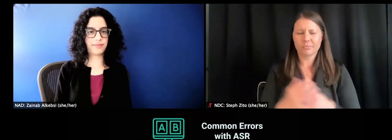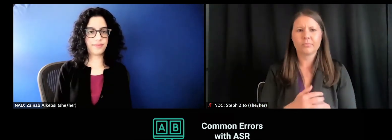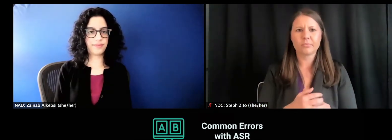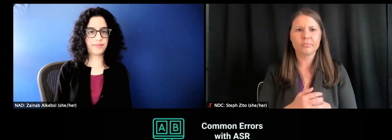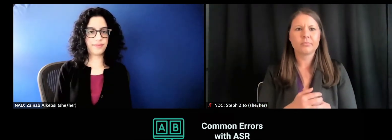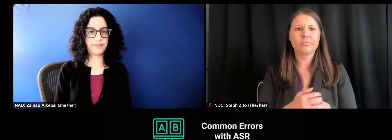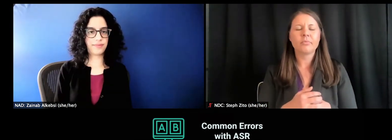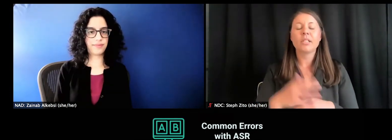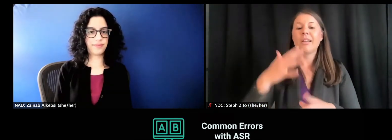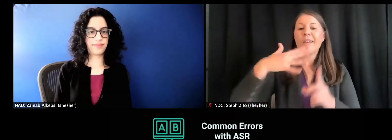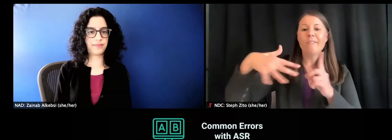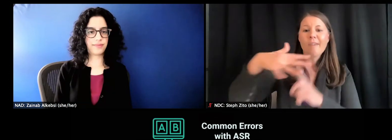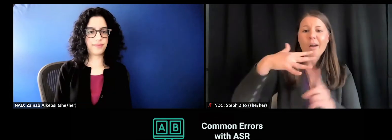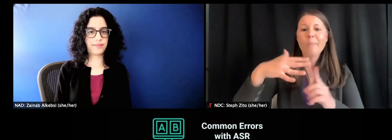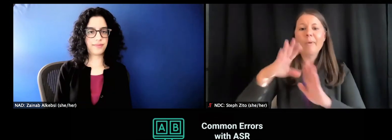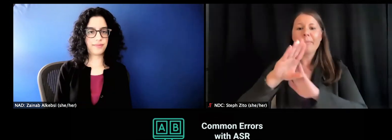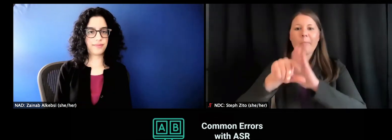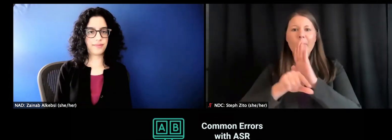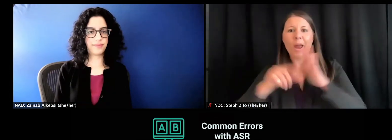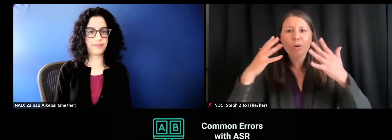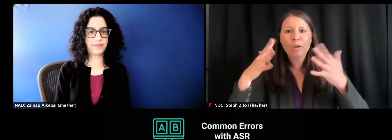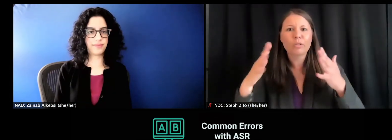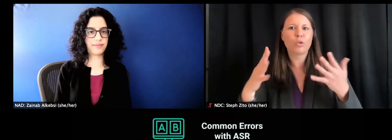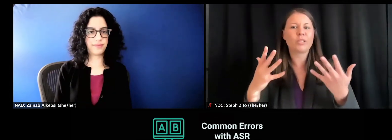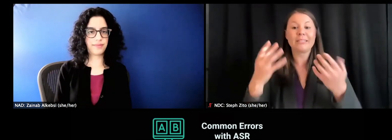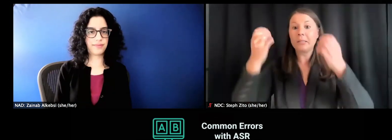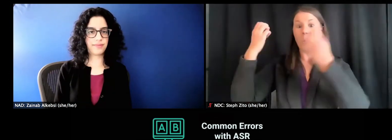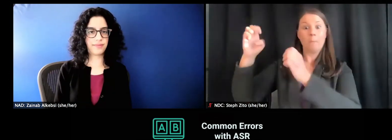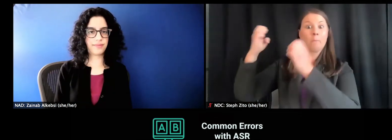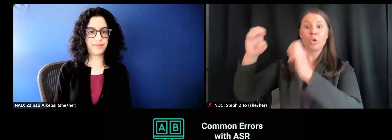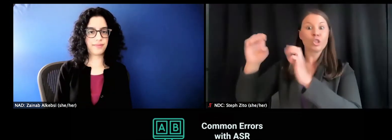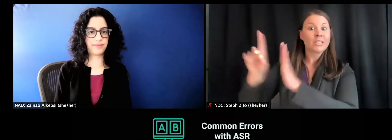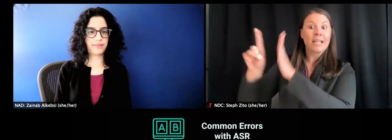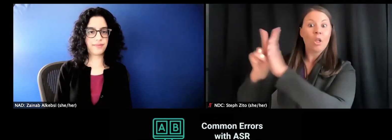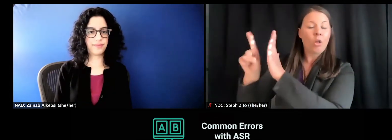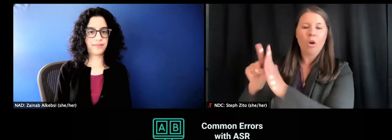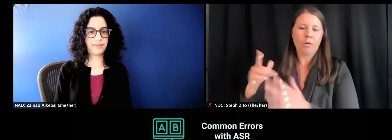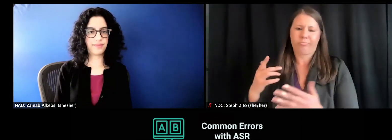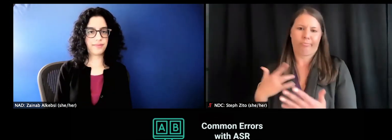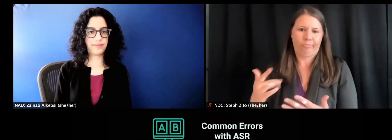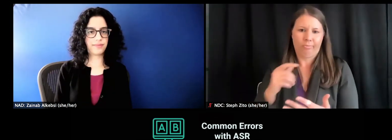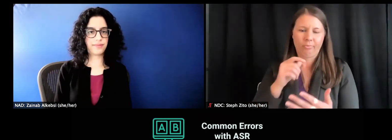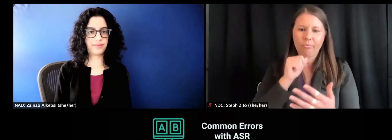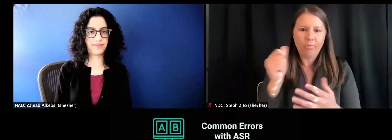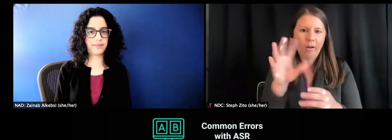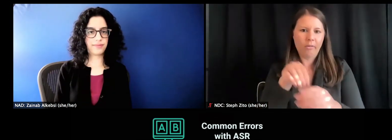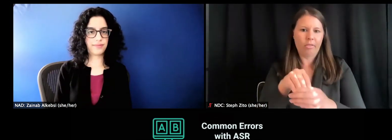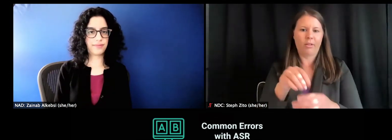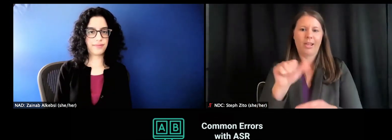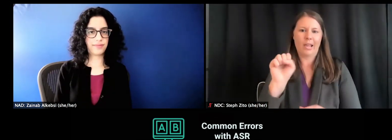but have different meanings. Often missed as well are environmental sounds or background noises.